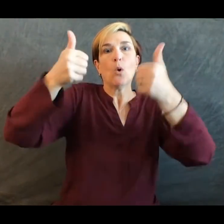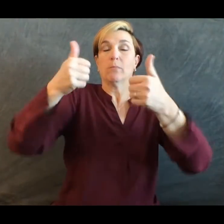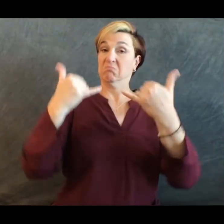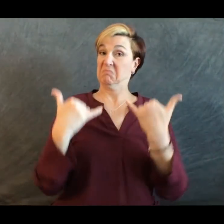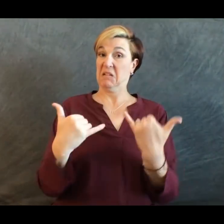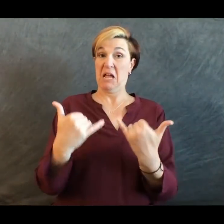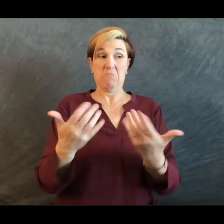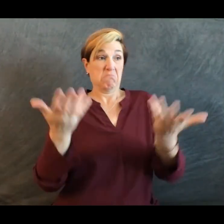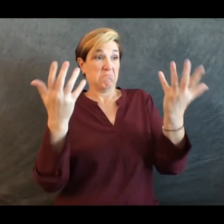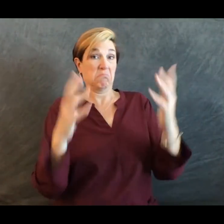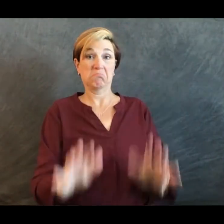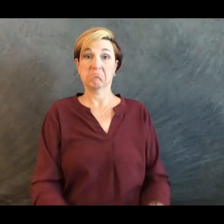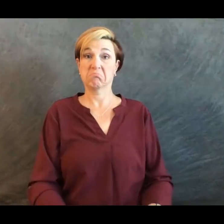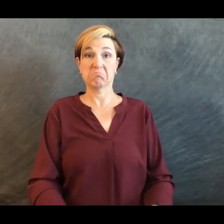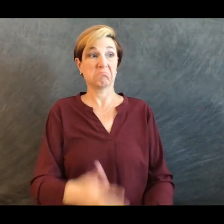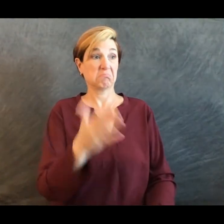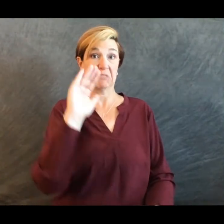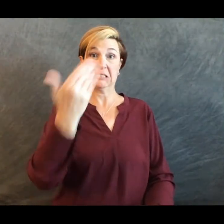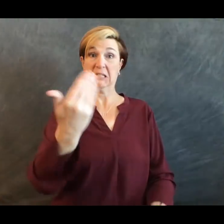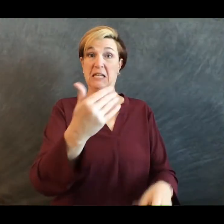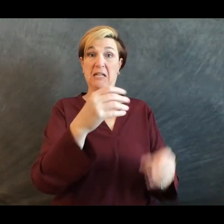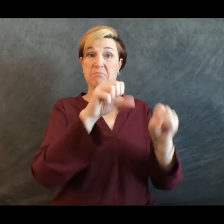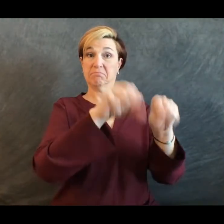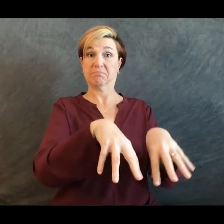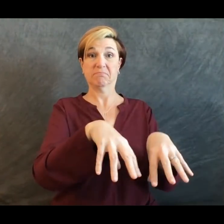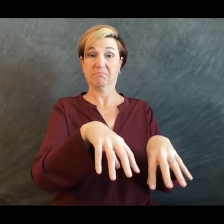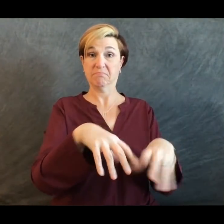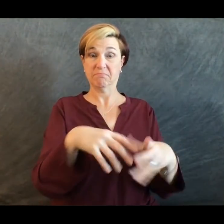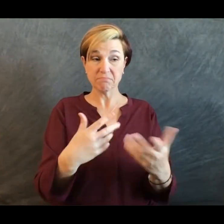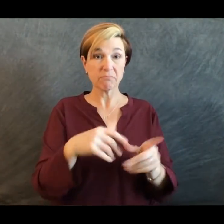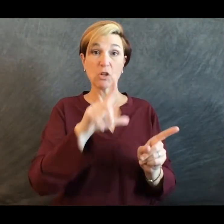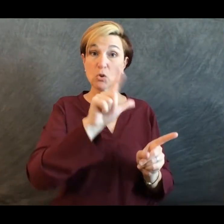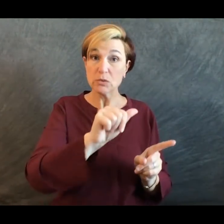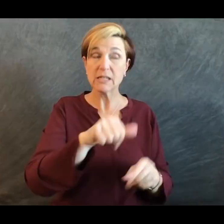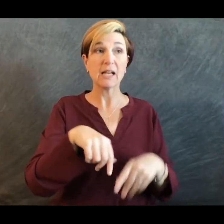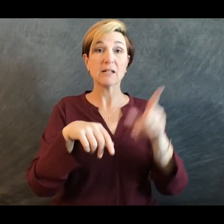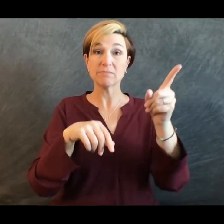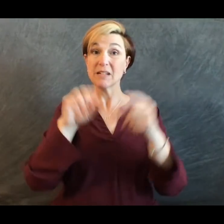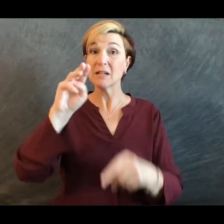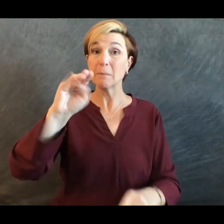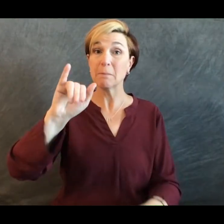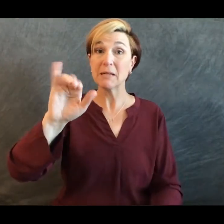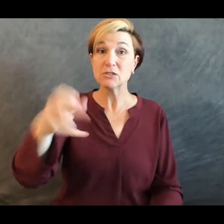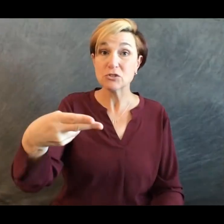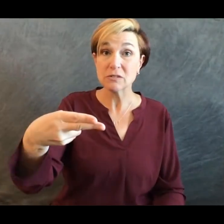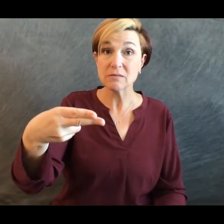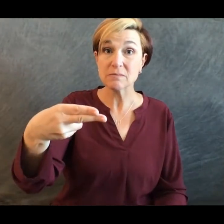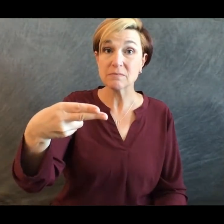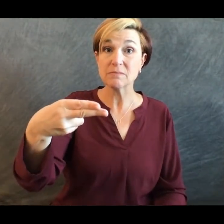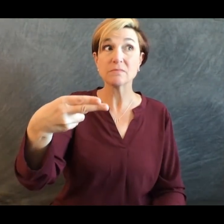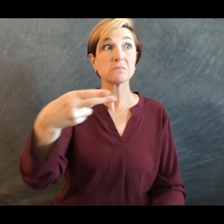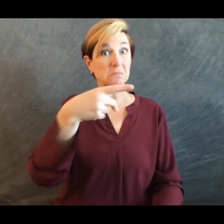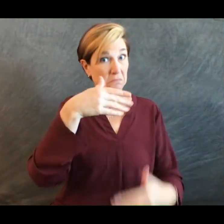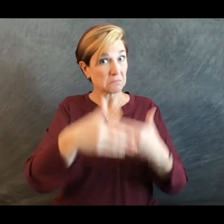Louisiana and the state of Michigan is doing really much better than we thought